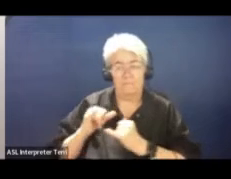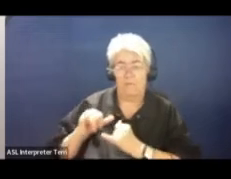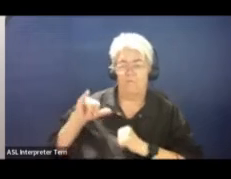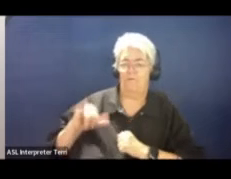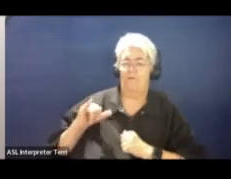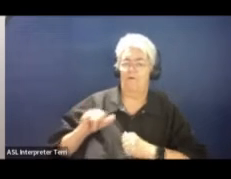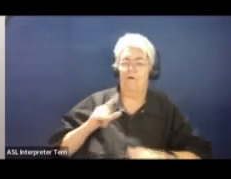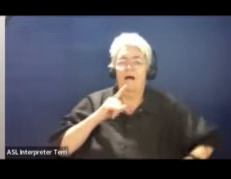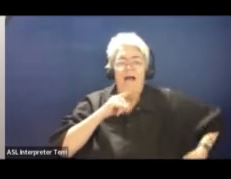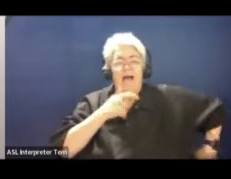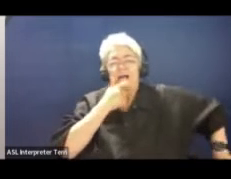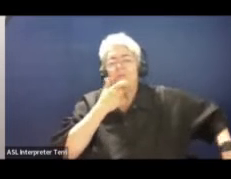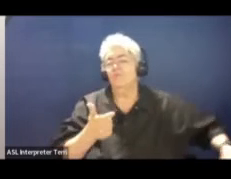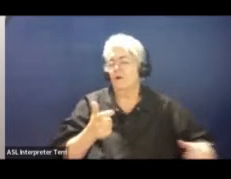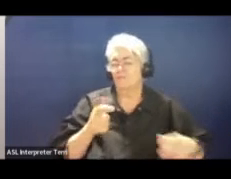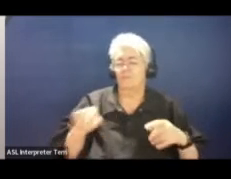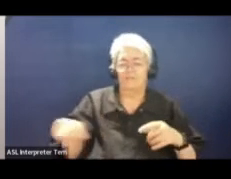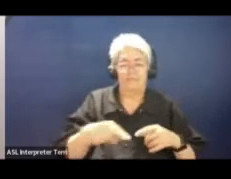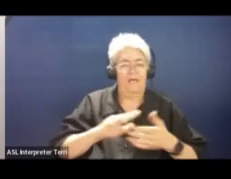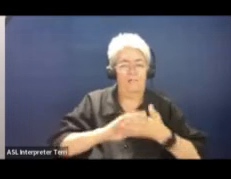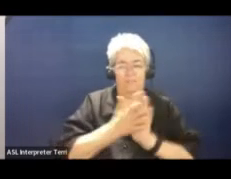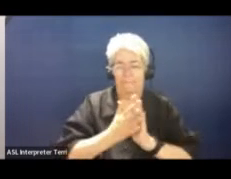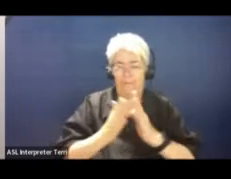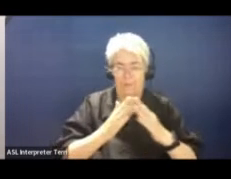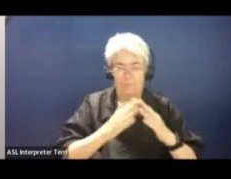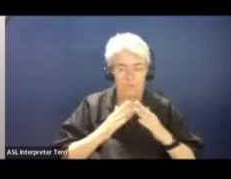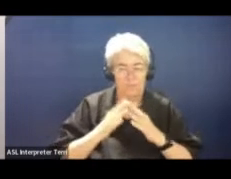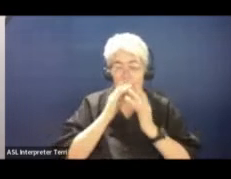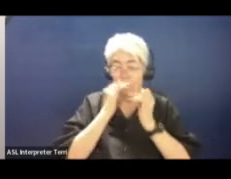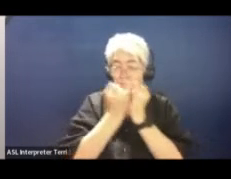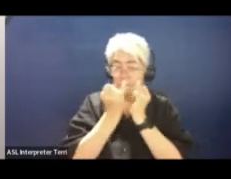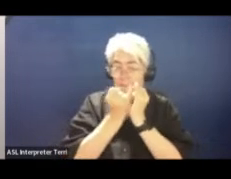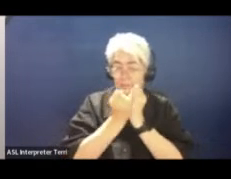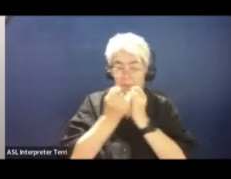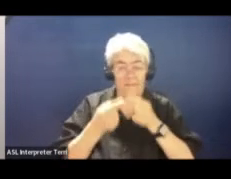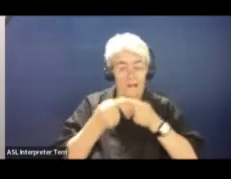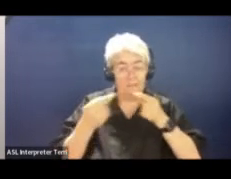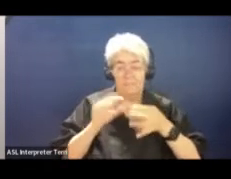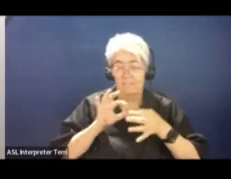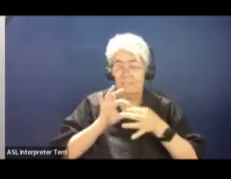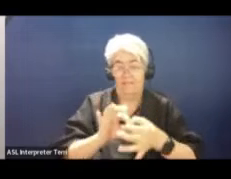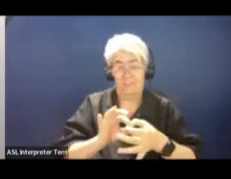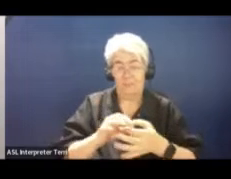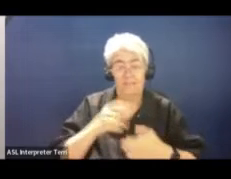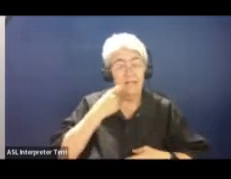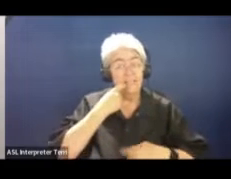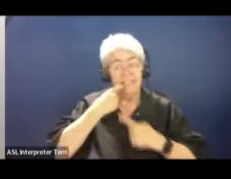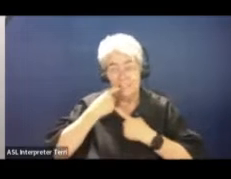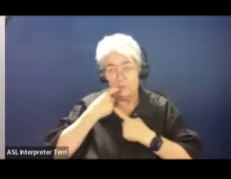is where it's at. The opposite of isolation is connection, the opposite of addiction is connection, the opposite of